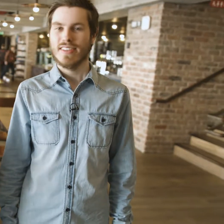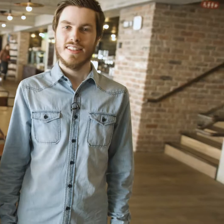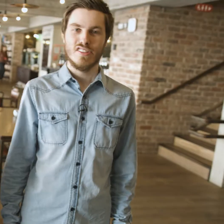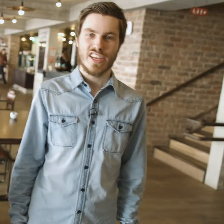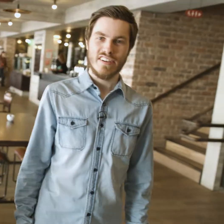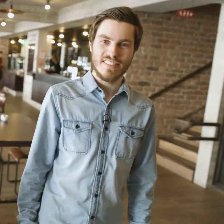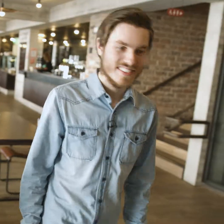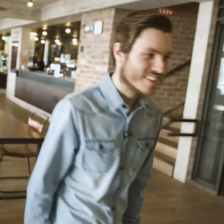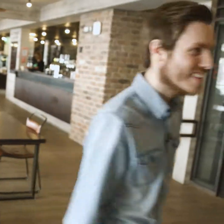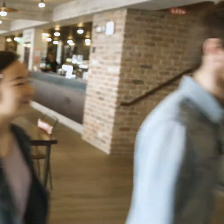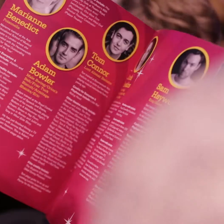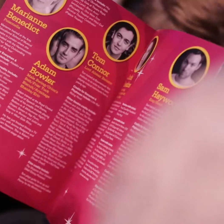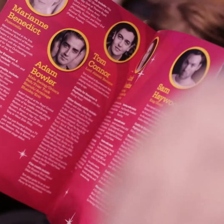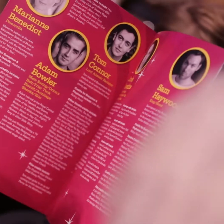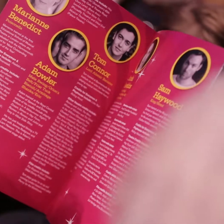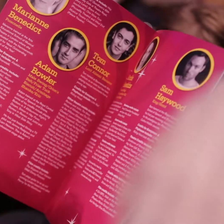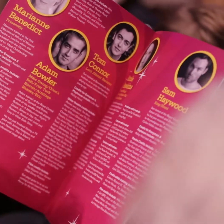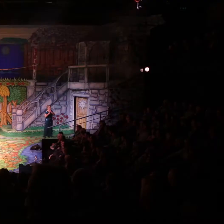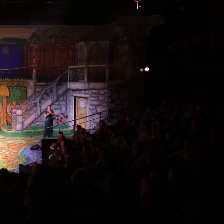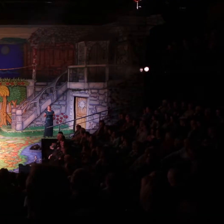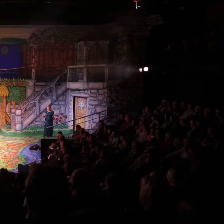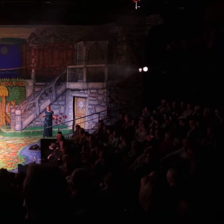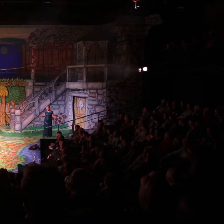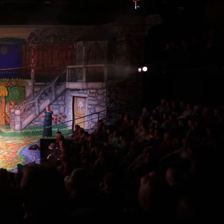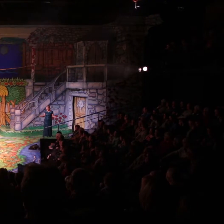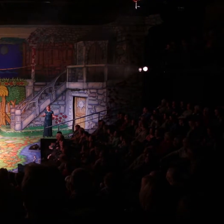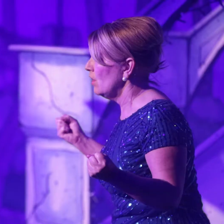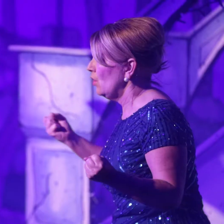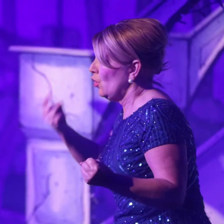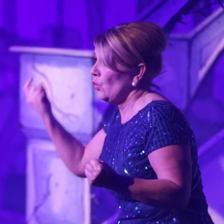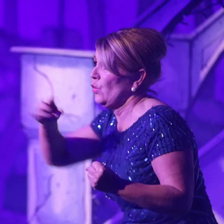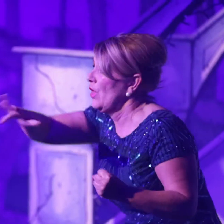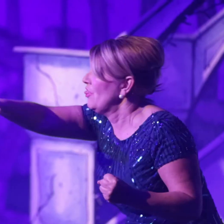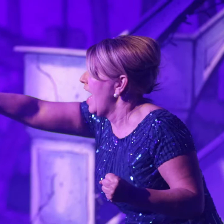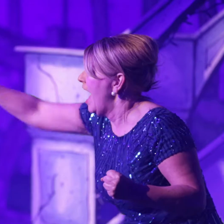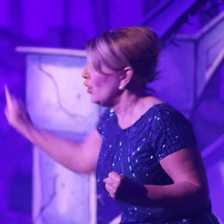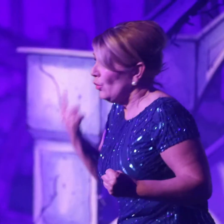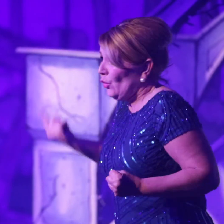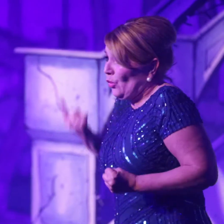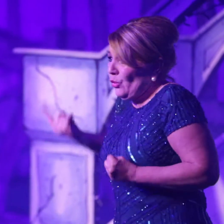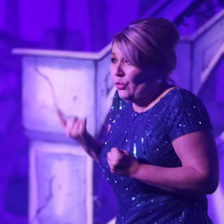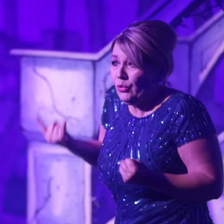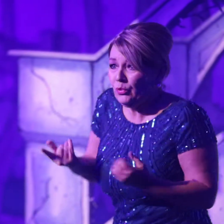Let's check it out! These performances are ideal for deaf or hearing-impaired people who use British Sign Language.